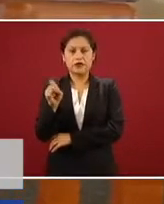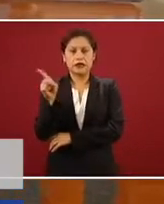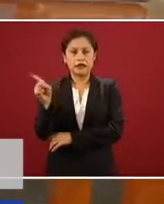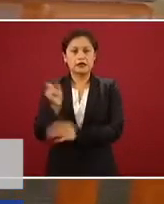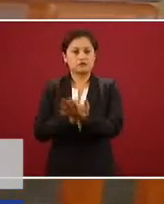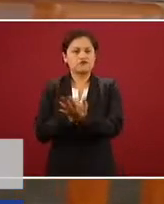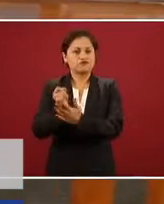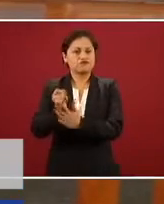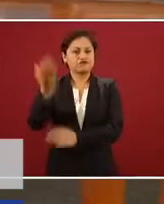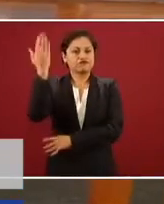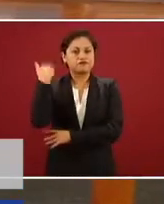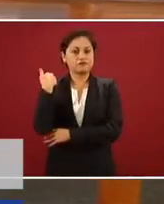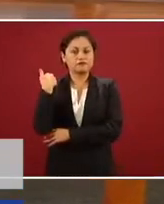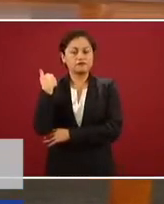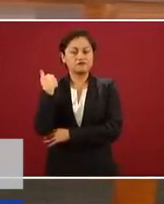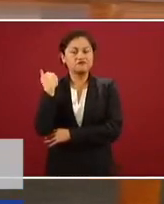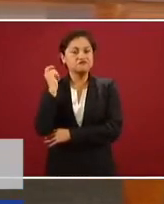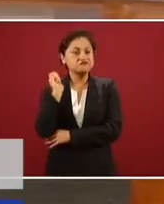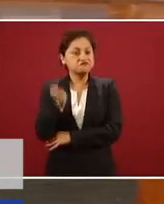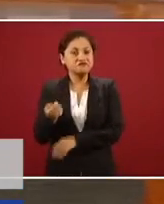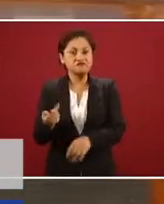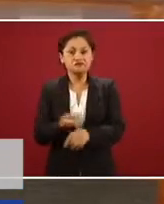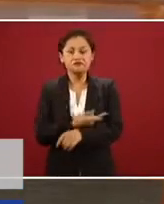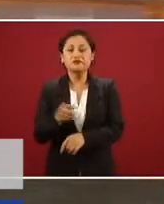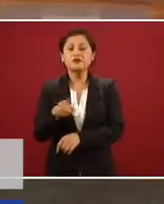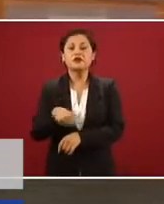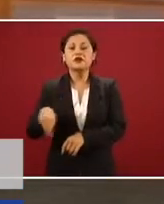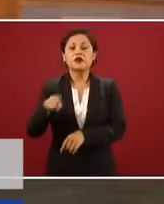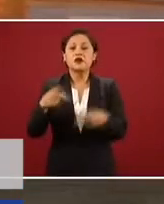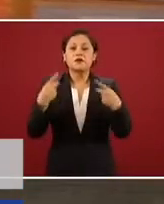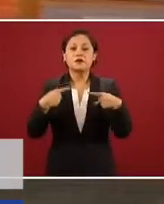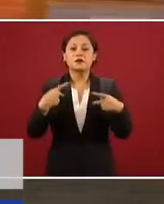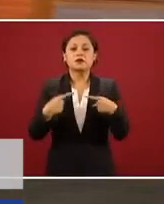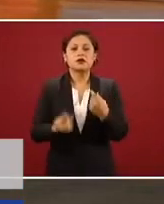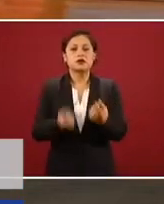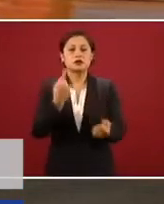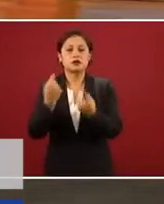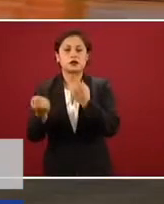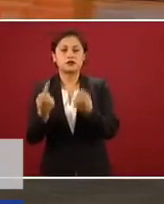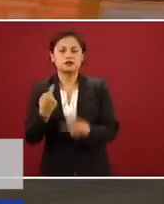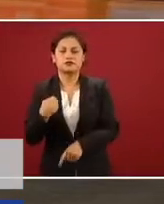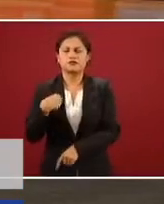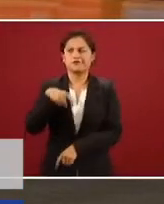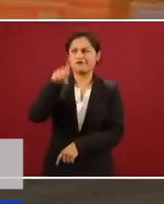ensures that in the country there are protocols to deal with the disease and ruled out that it is a serious matter